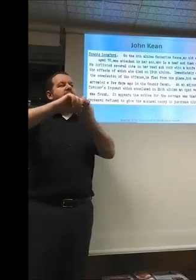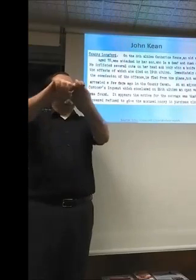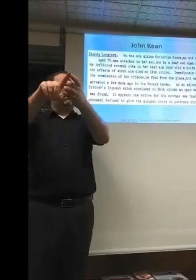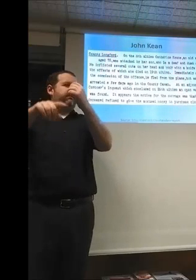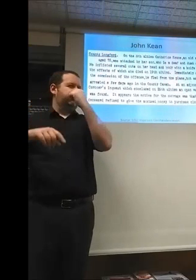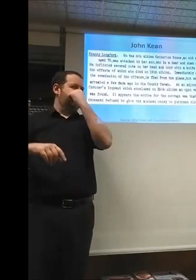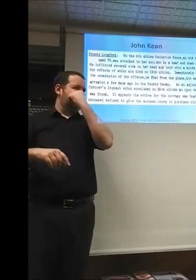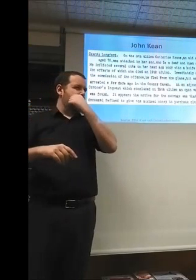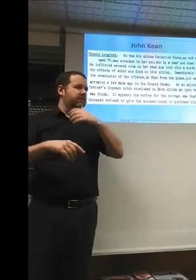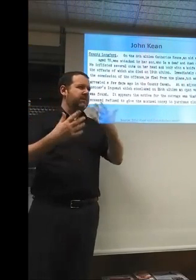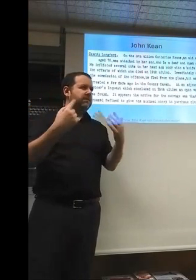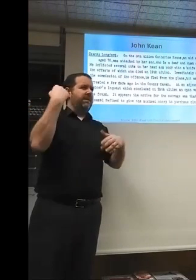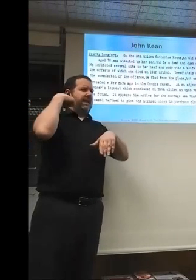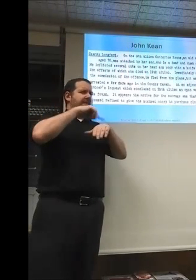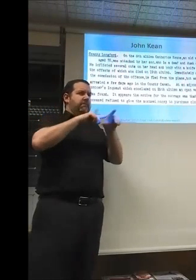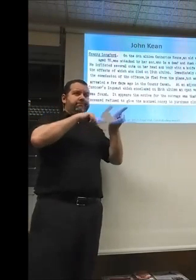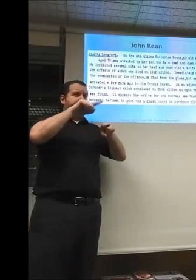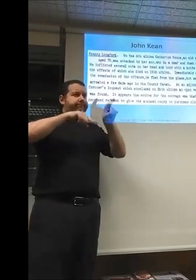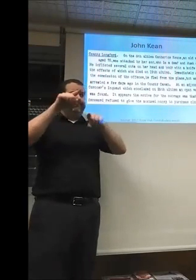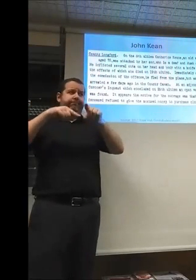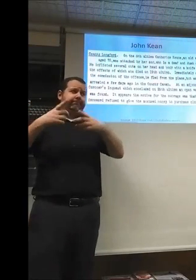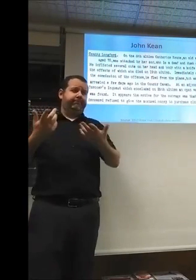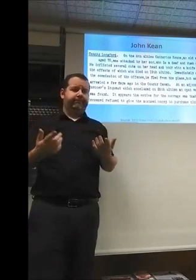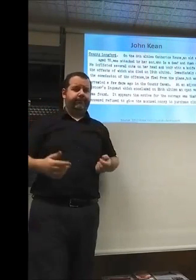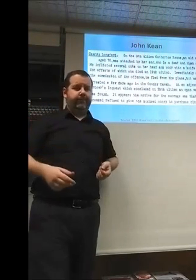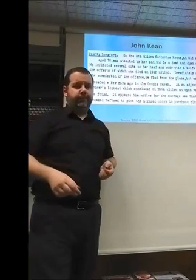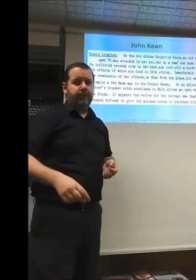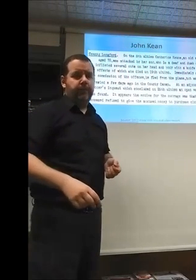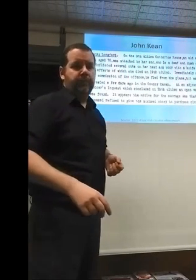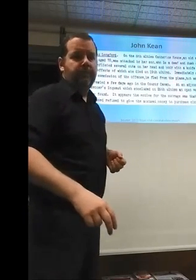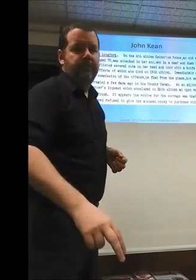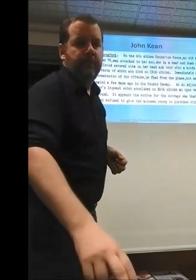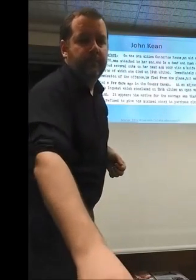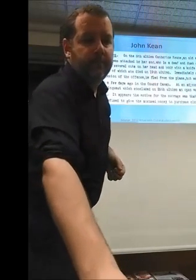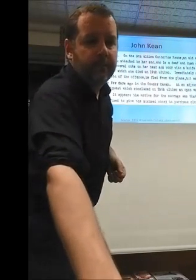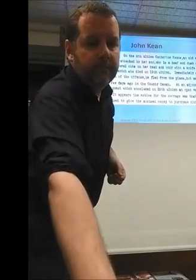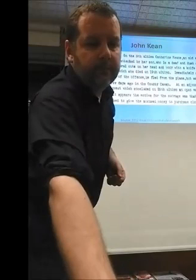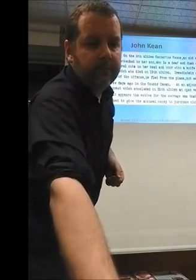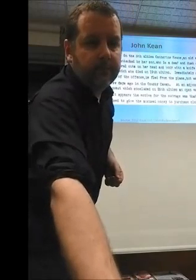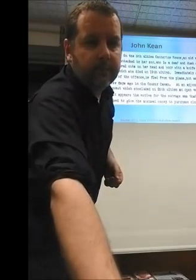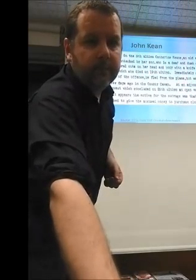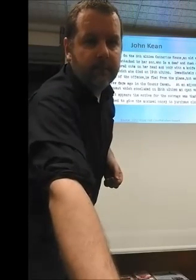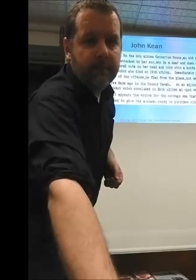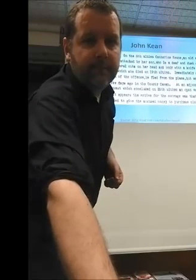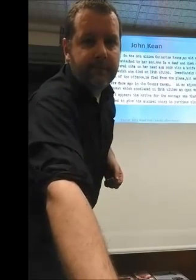the oath, the deaf man tried to put it across that he had no idea why he was here so then